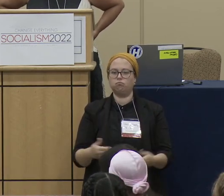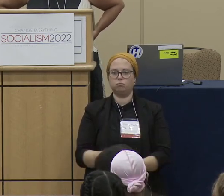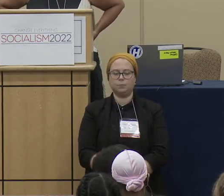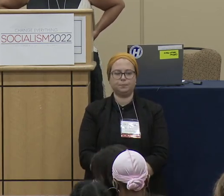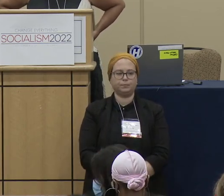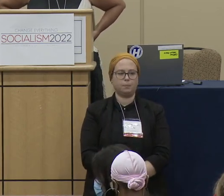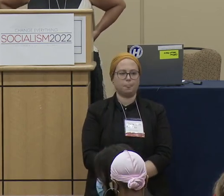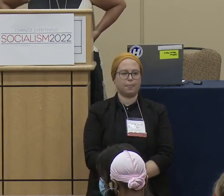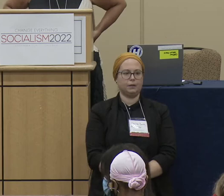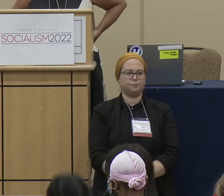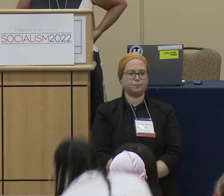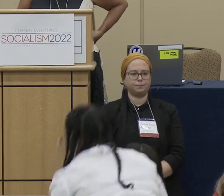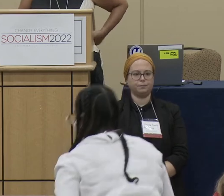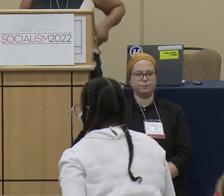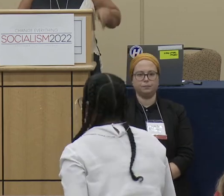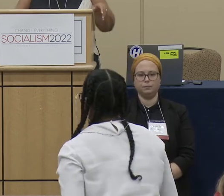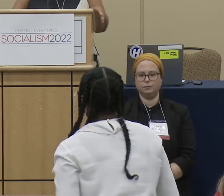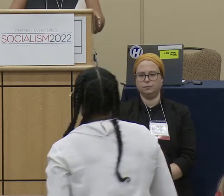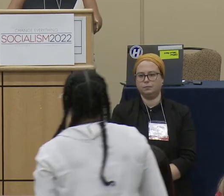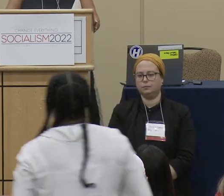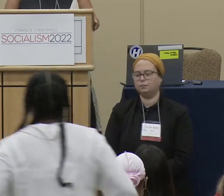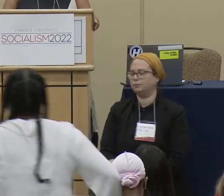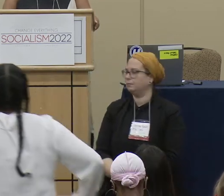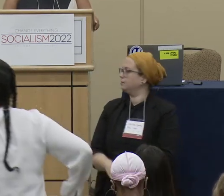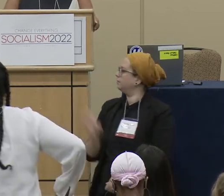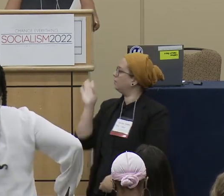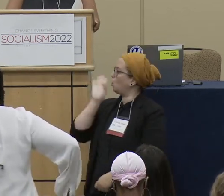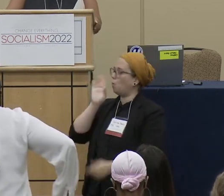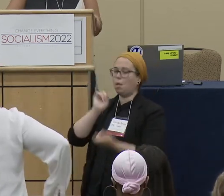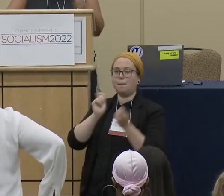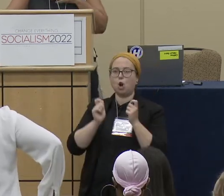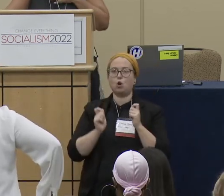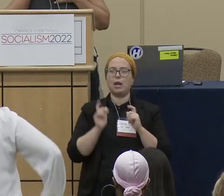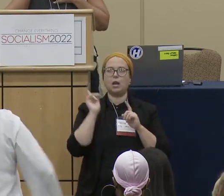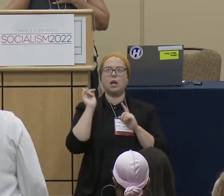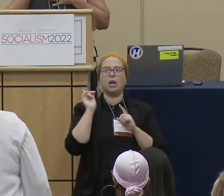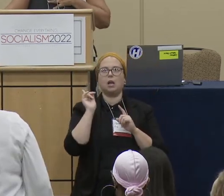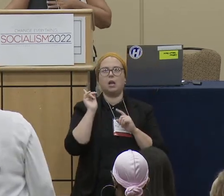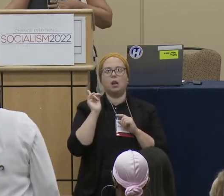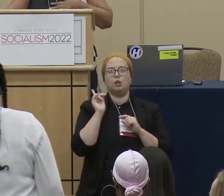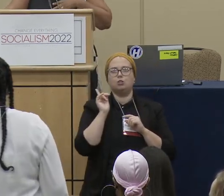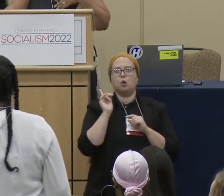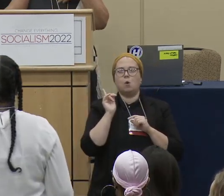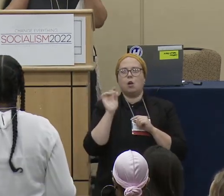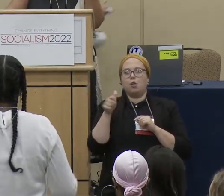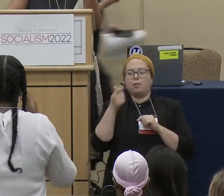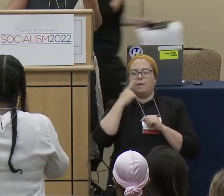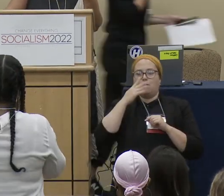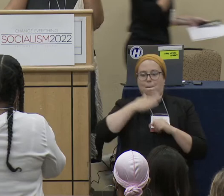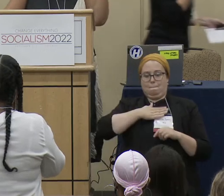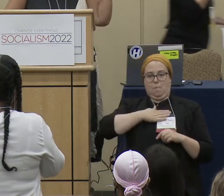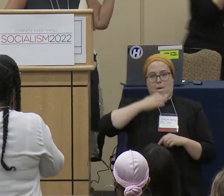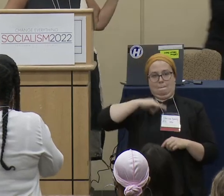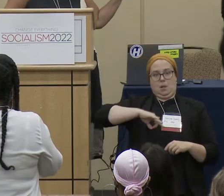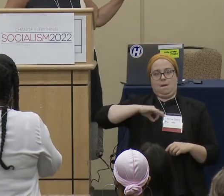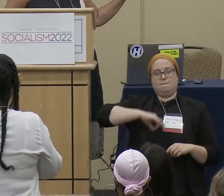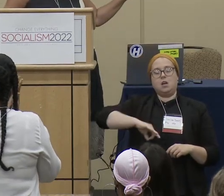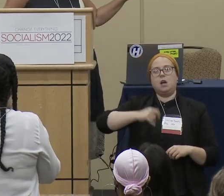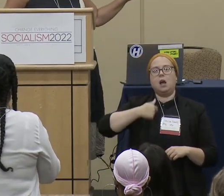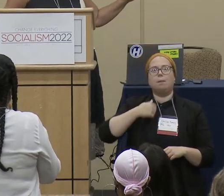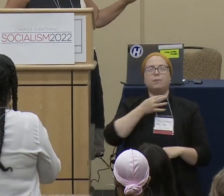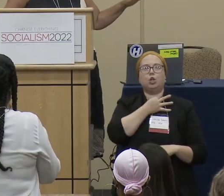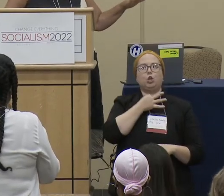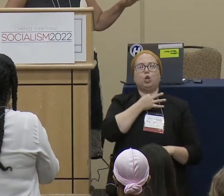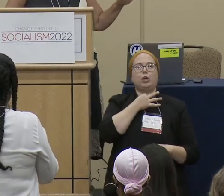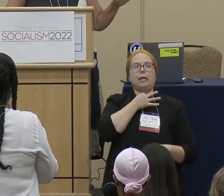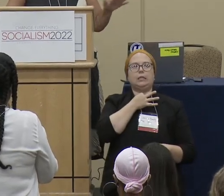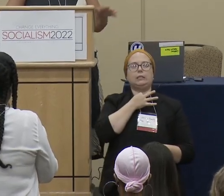possible . Go ahead, yes . ≫ BARBARA: The other thing,